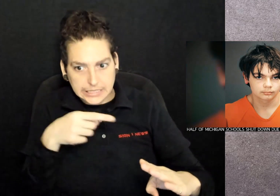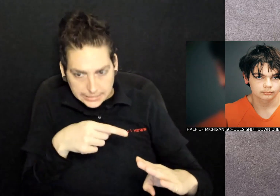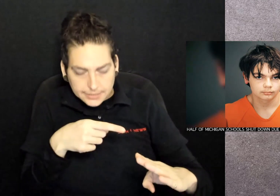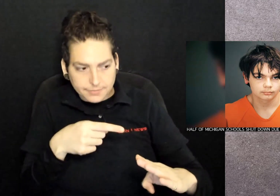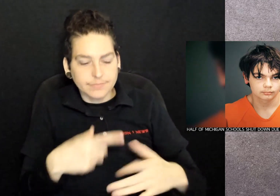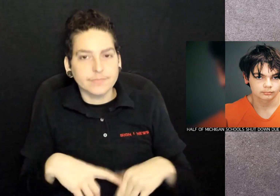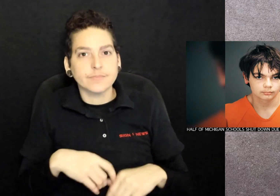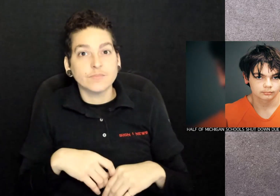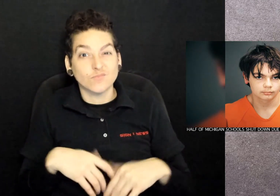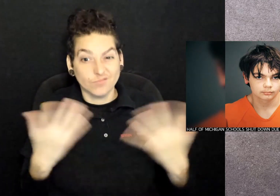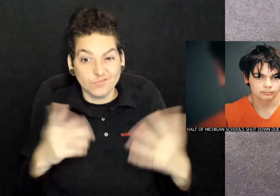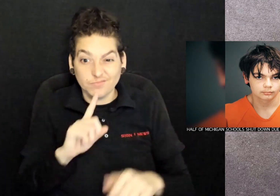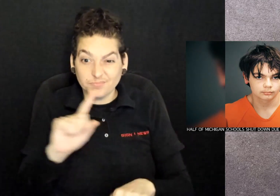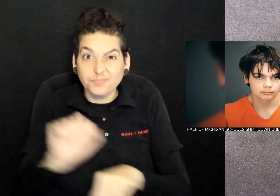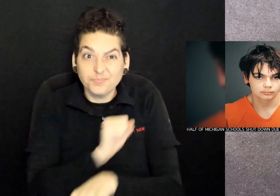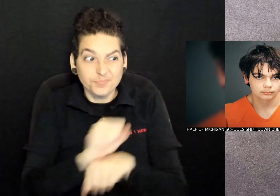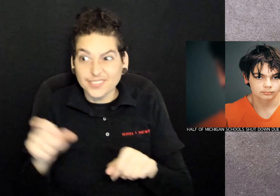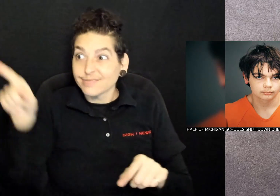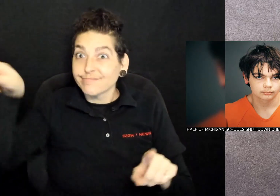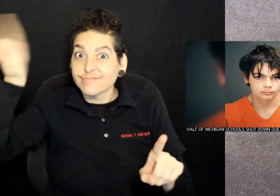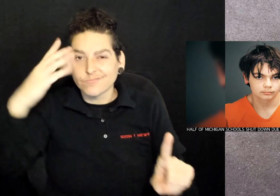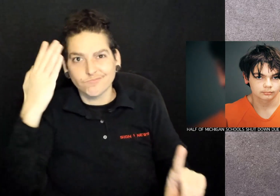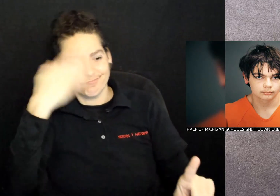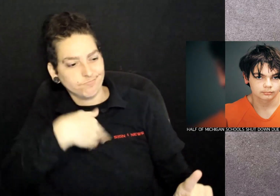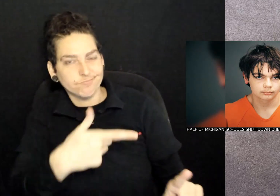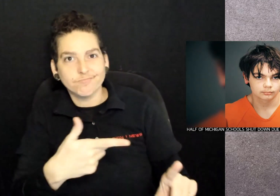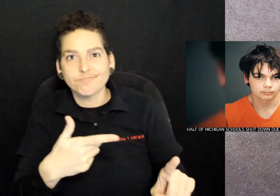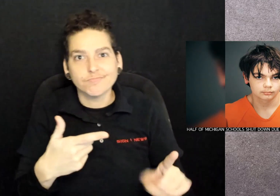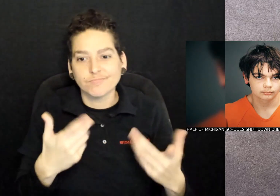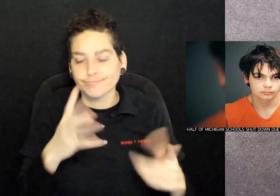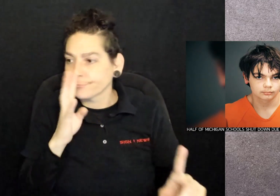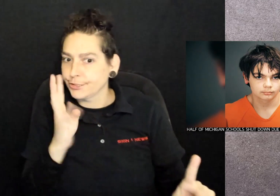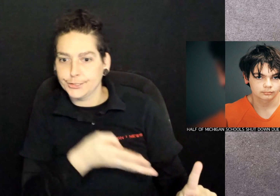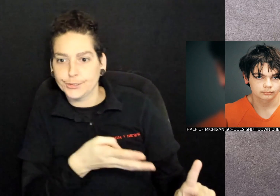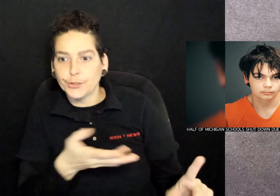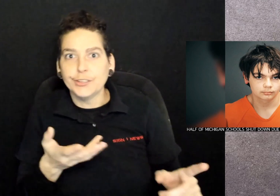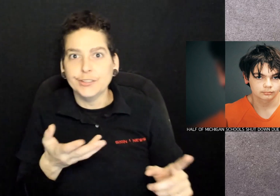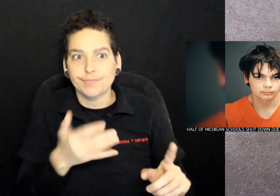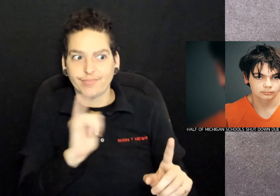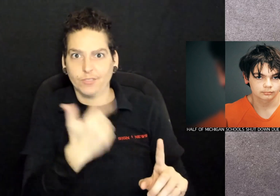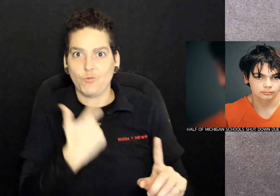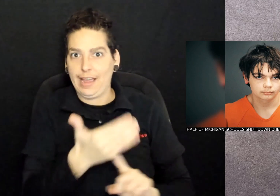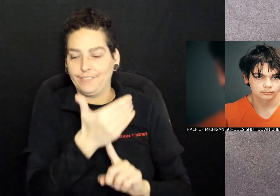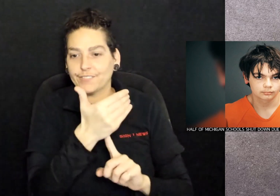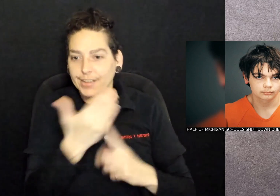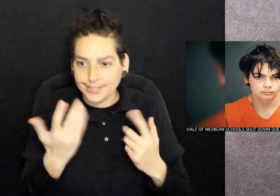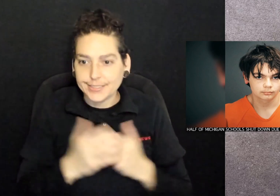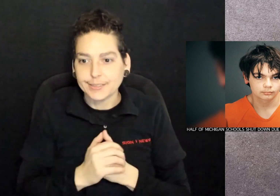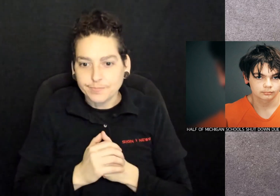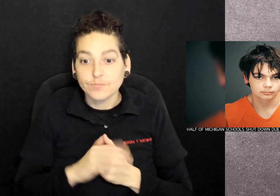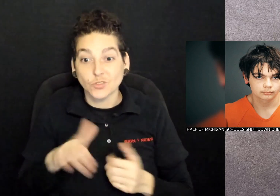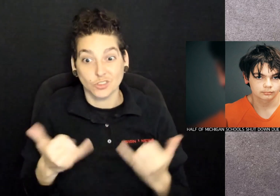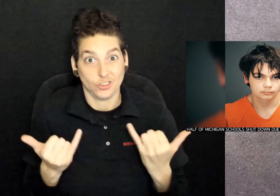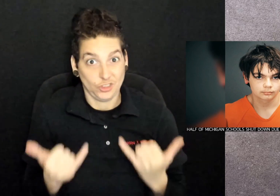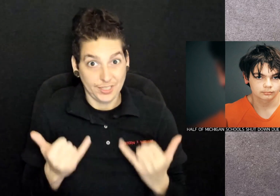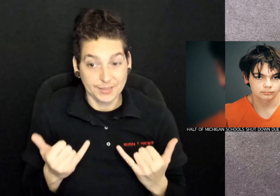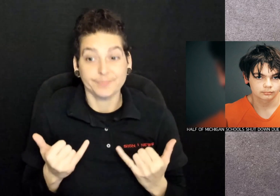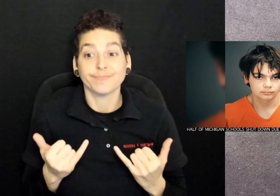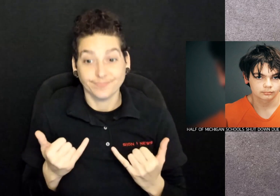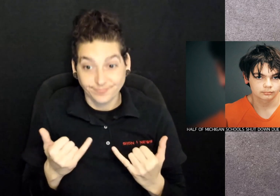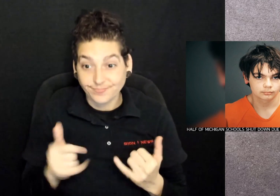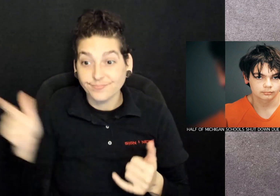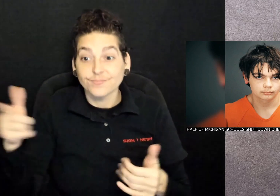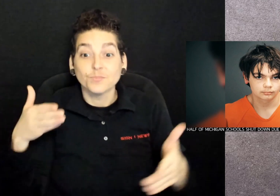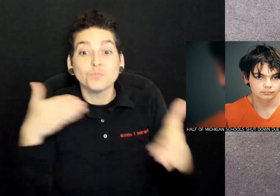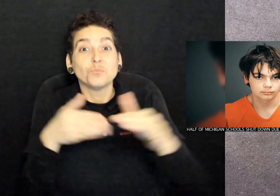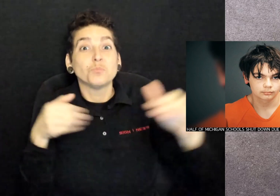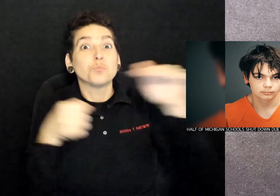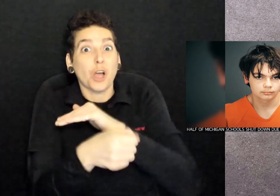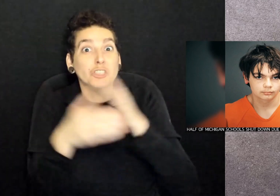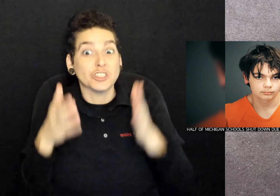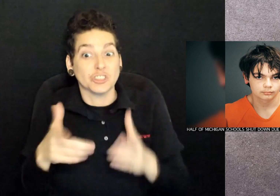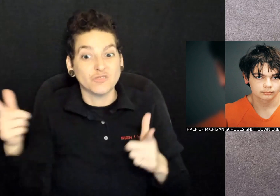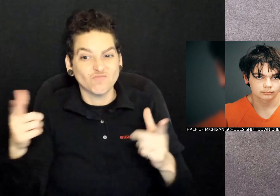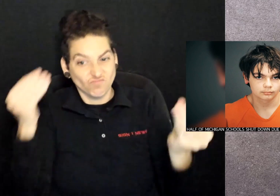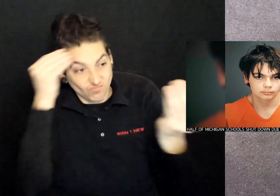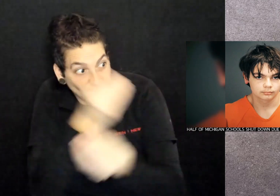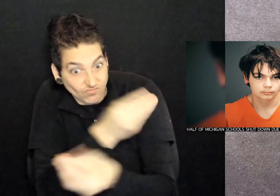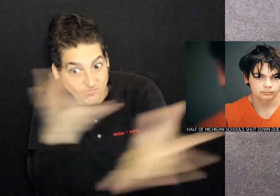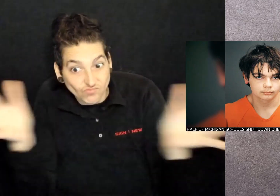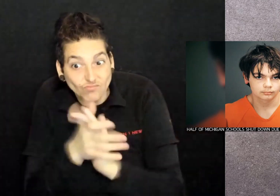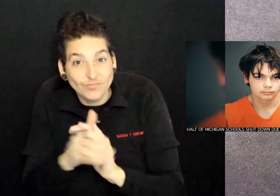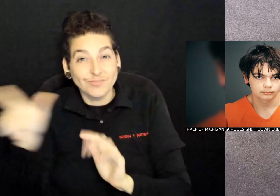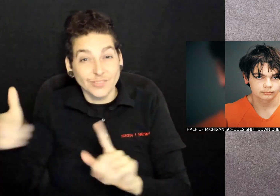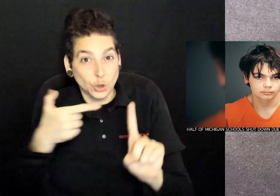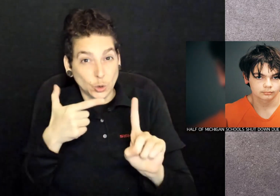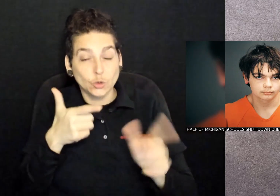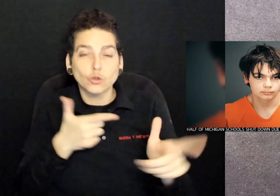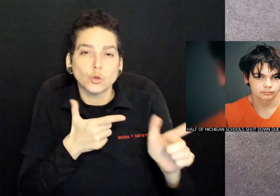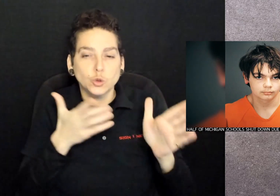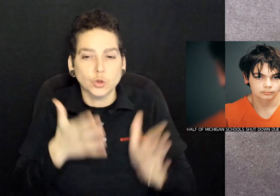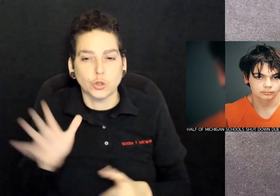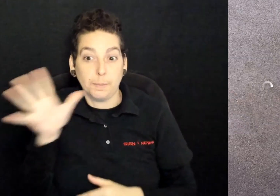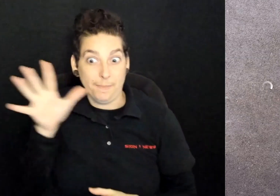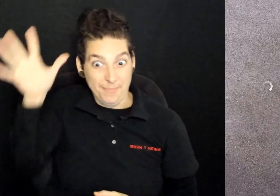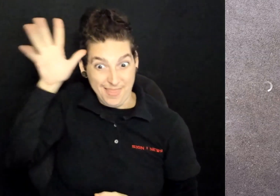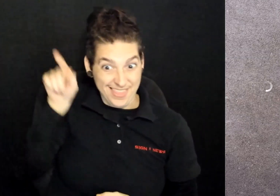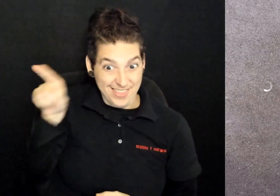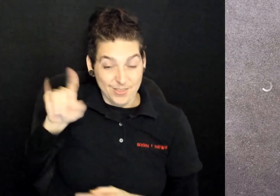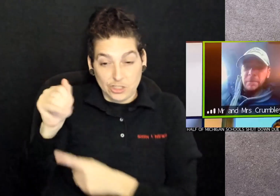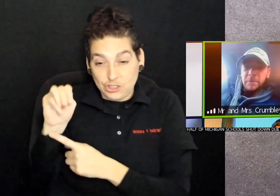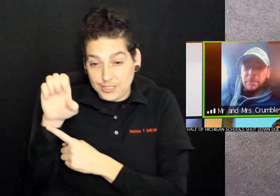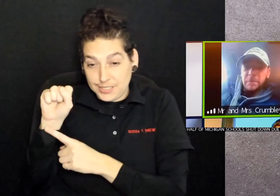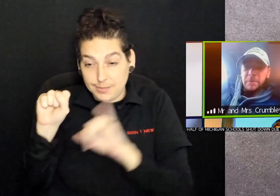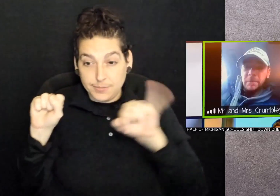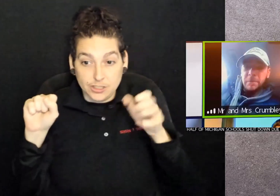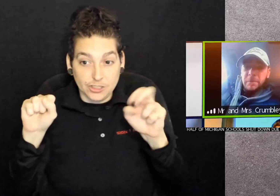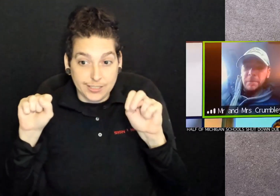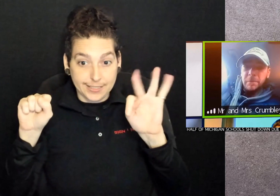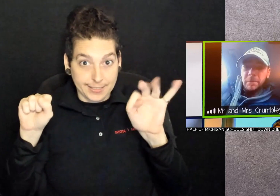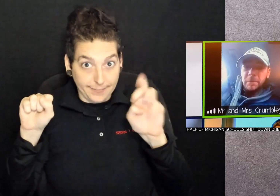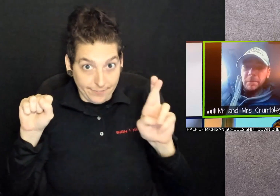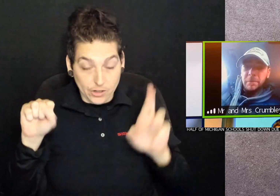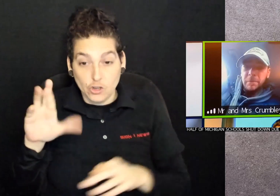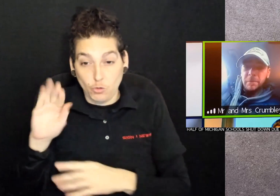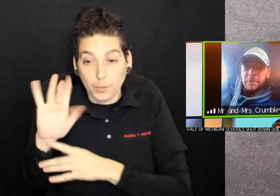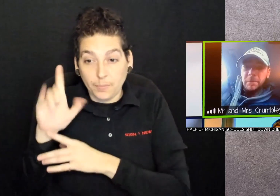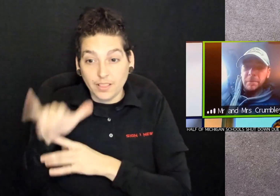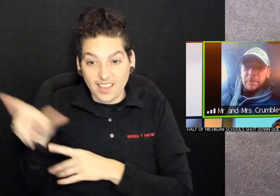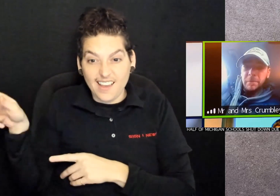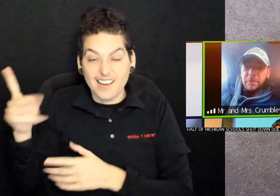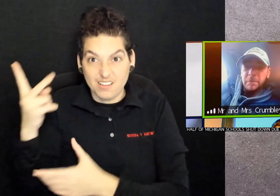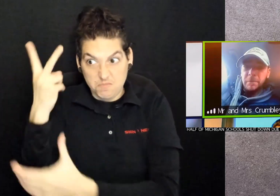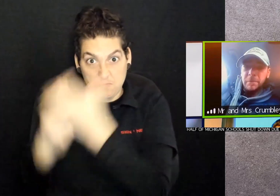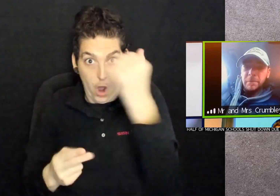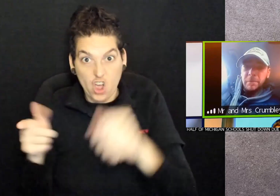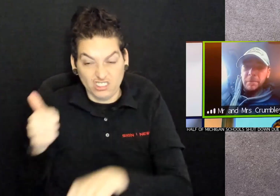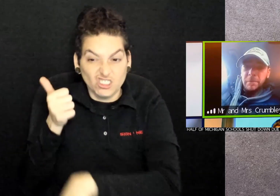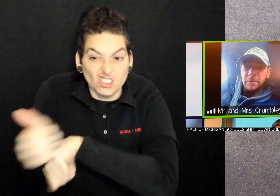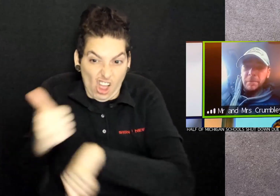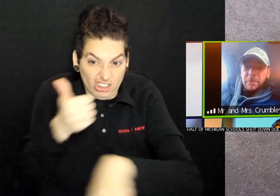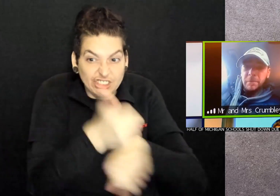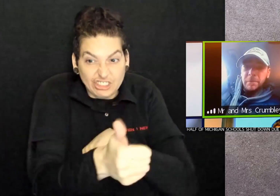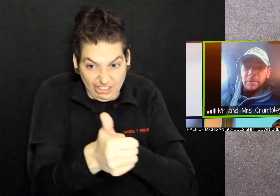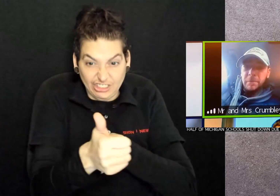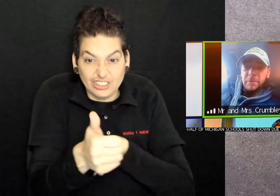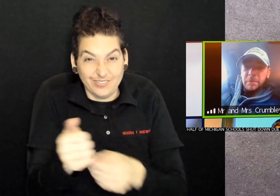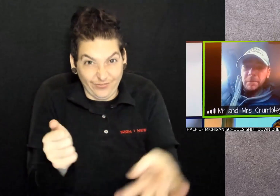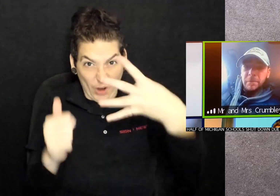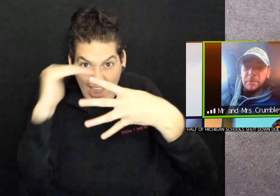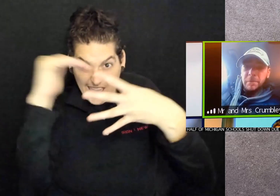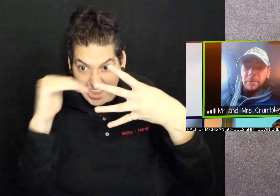missed or ignored and today prosecutors announced